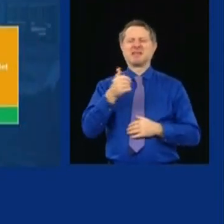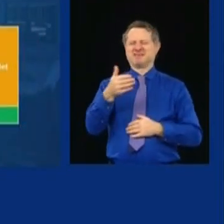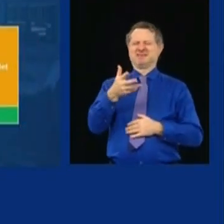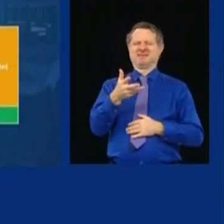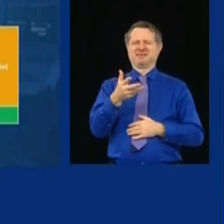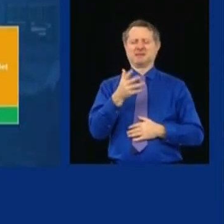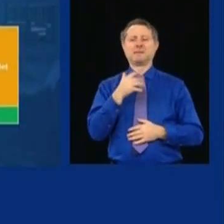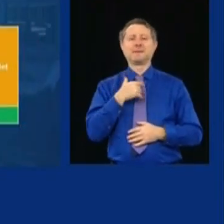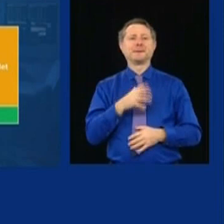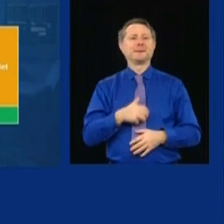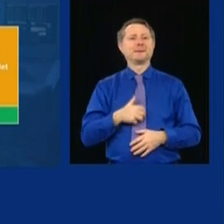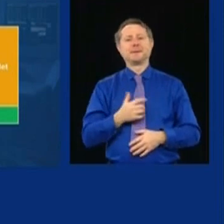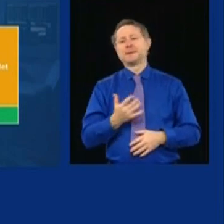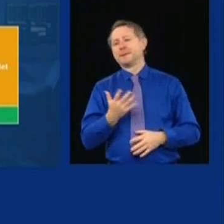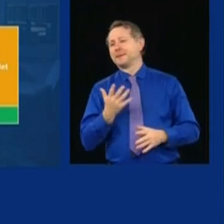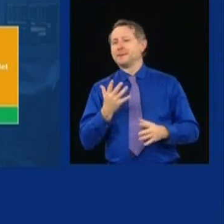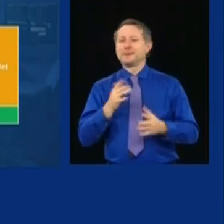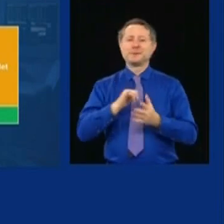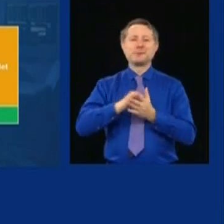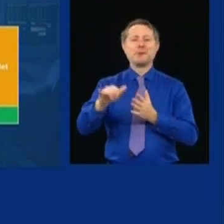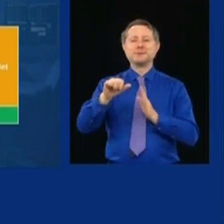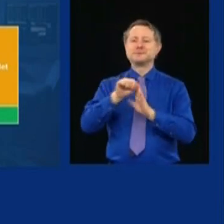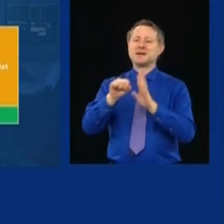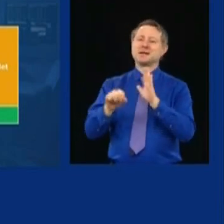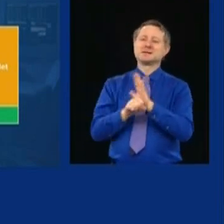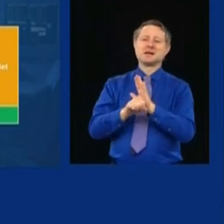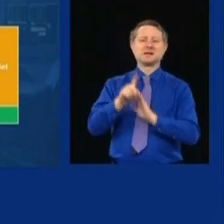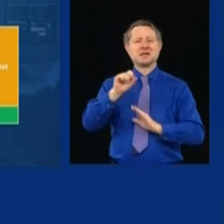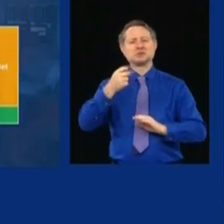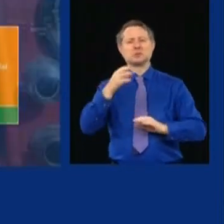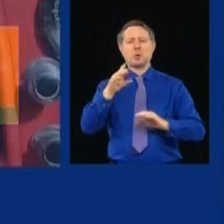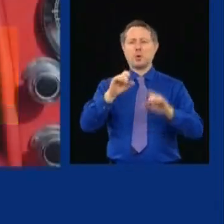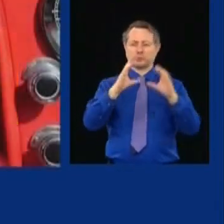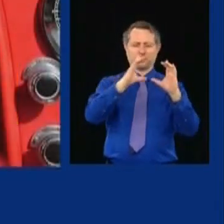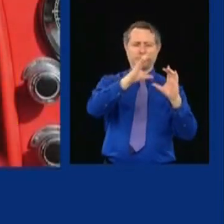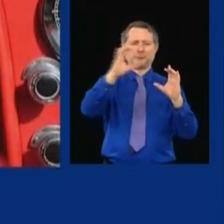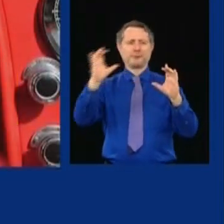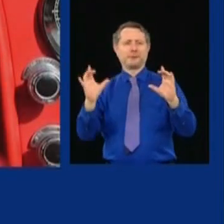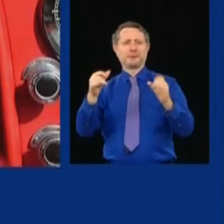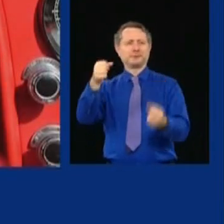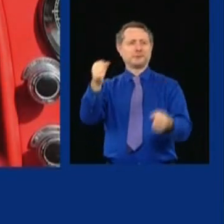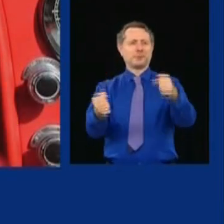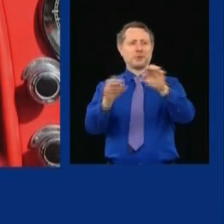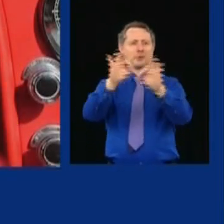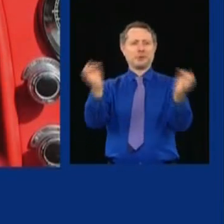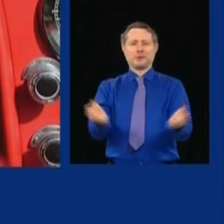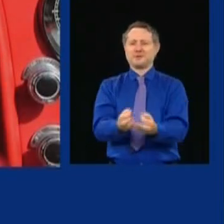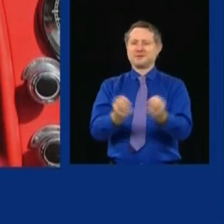STATE DASHBOARD. THEY CAME BACK WITH THIS DESIGN.